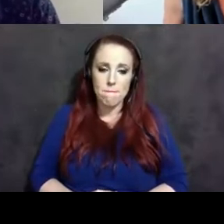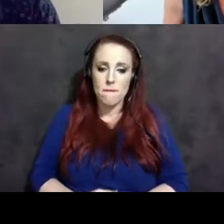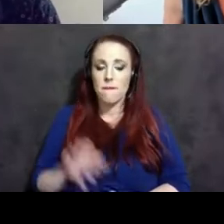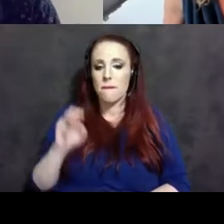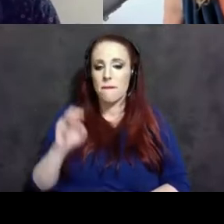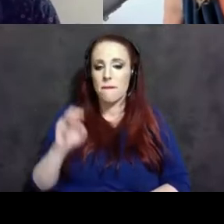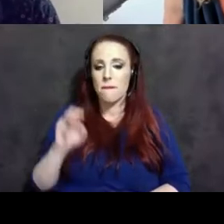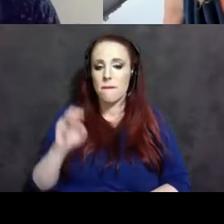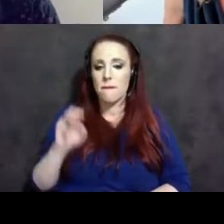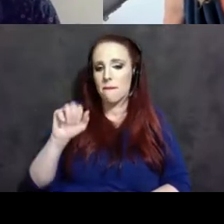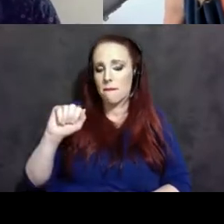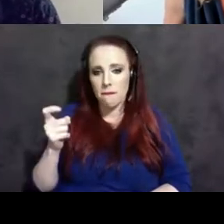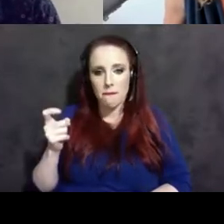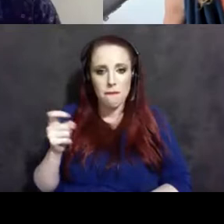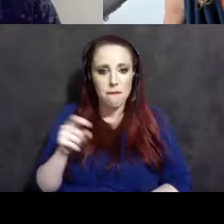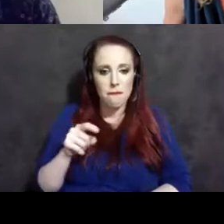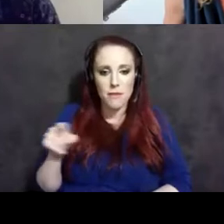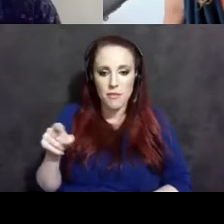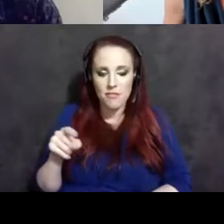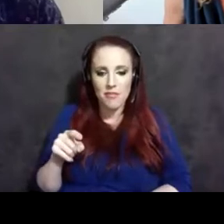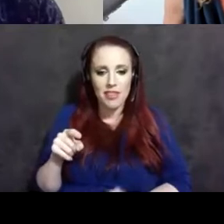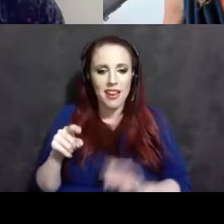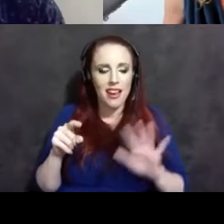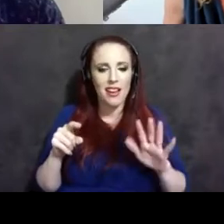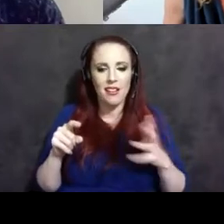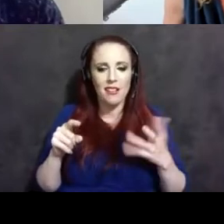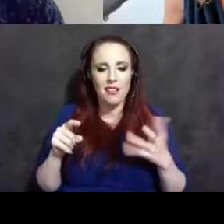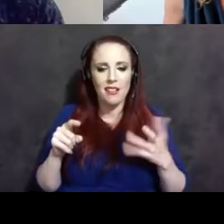I have a short one before you want to jump in.